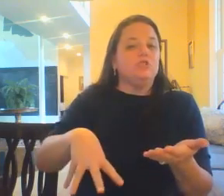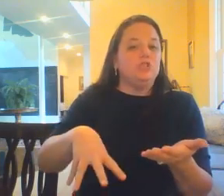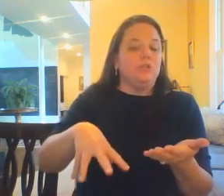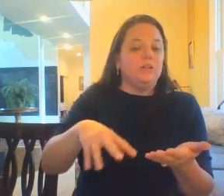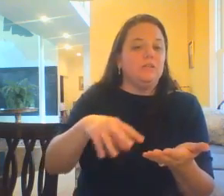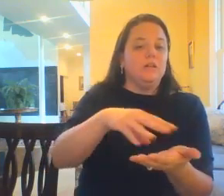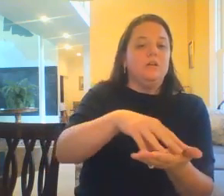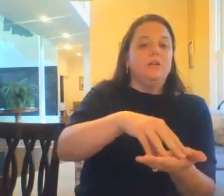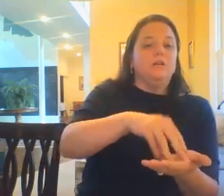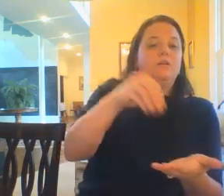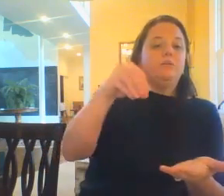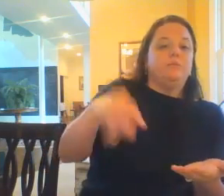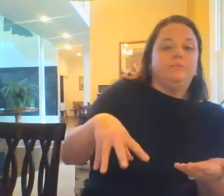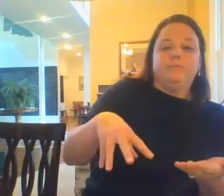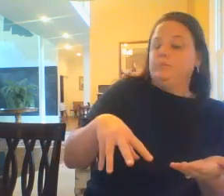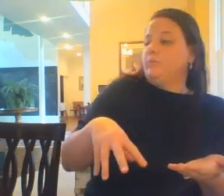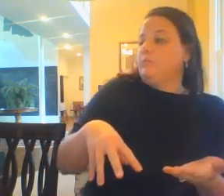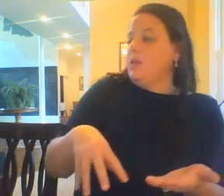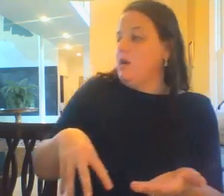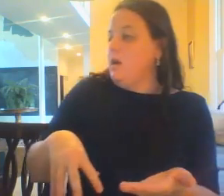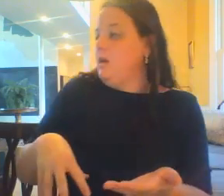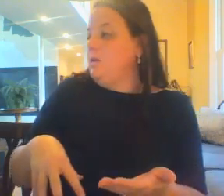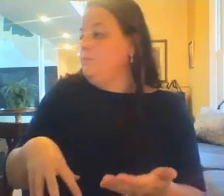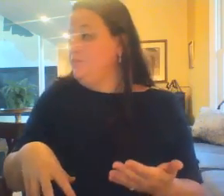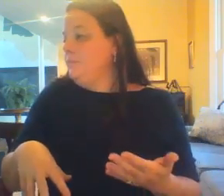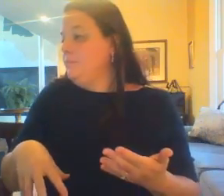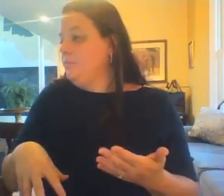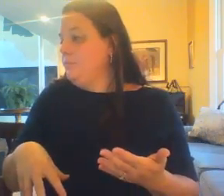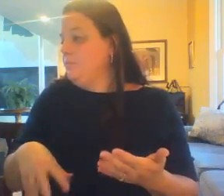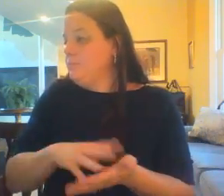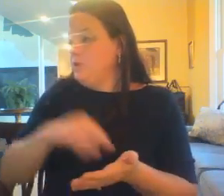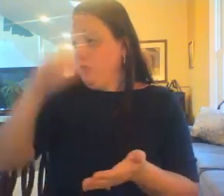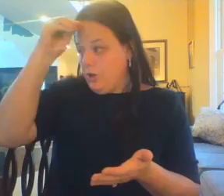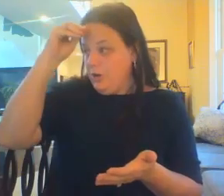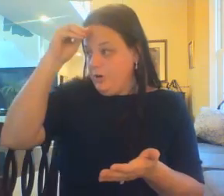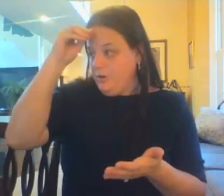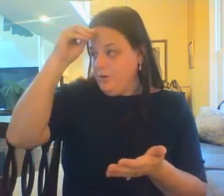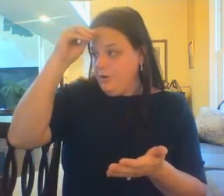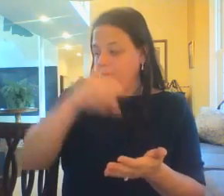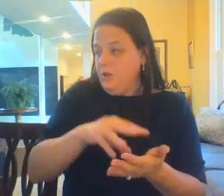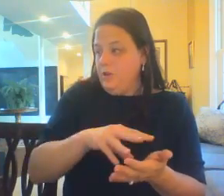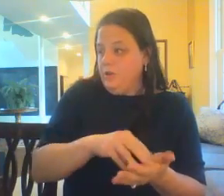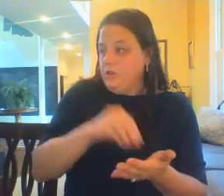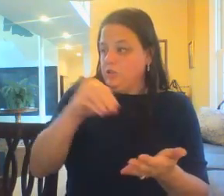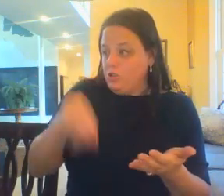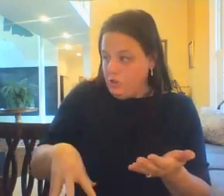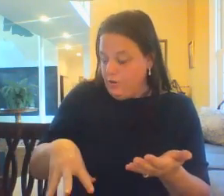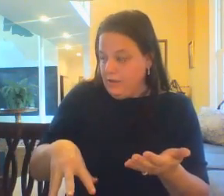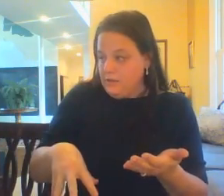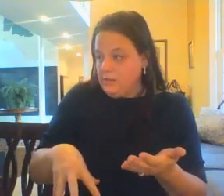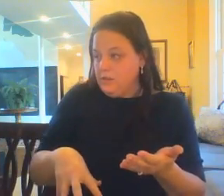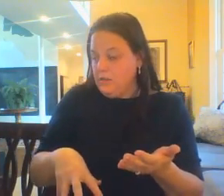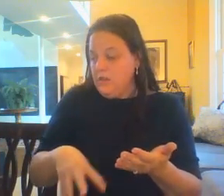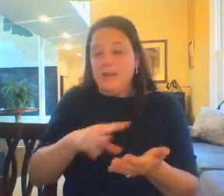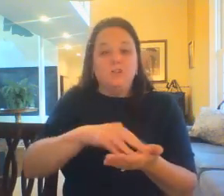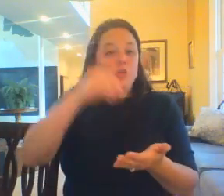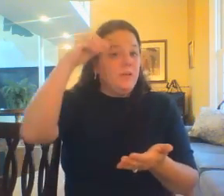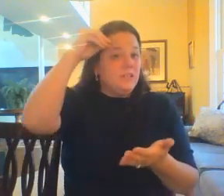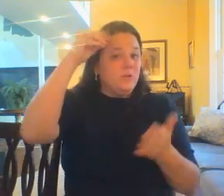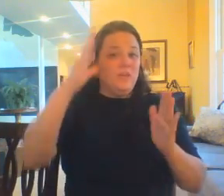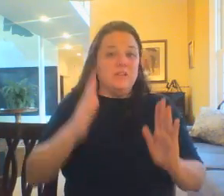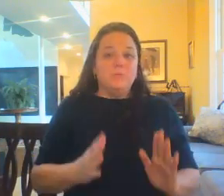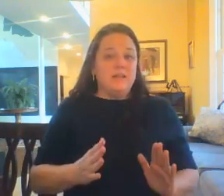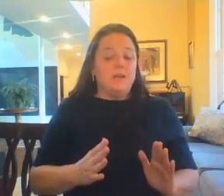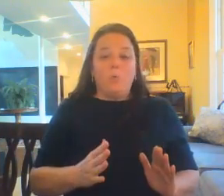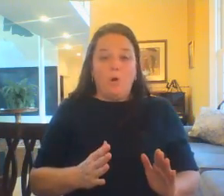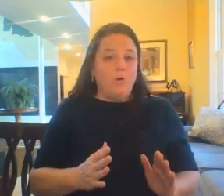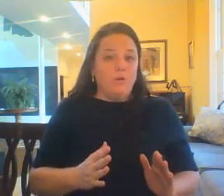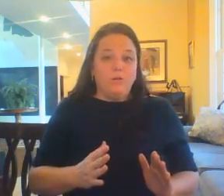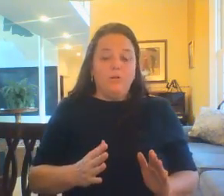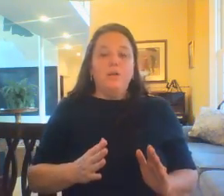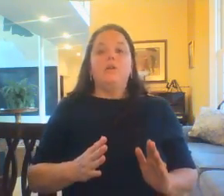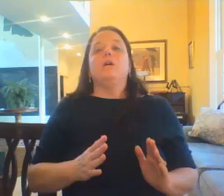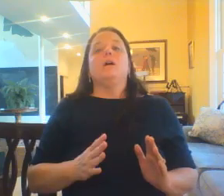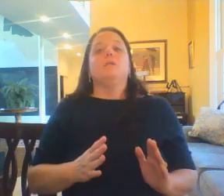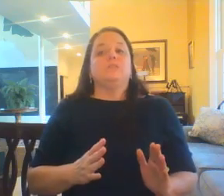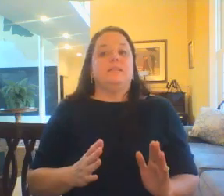student so learn student now doing the